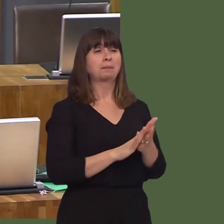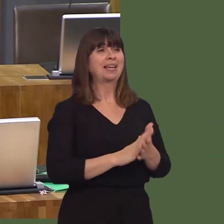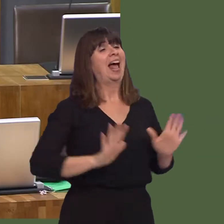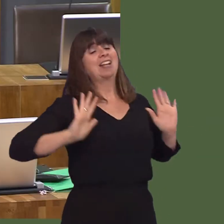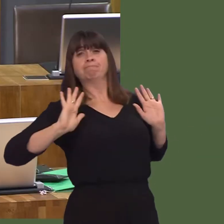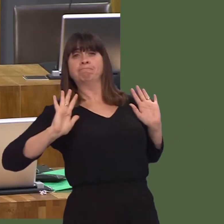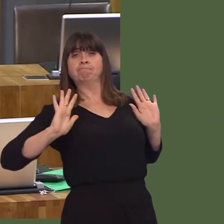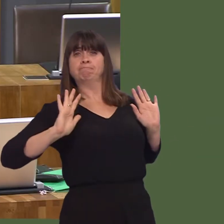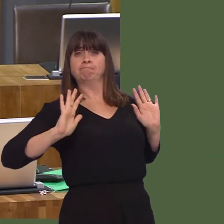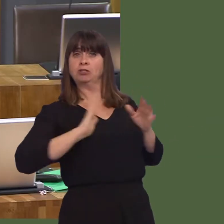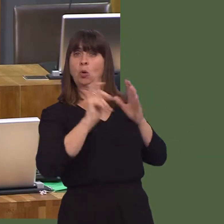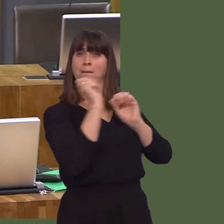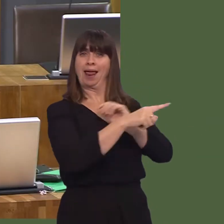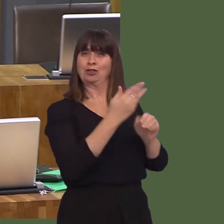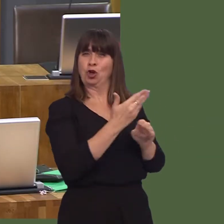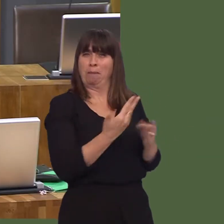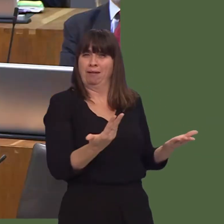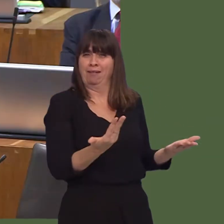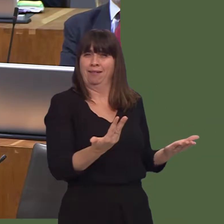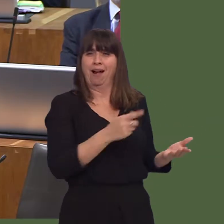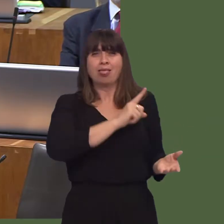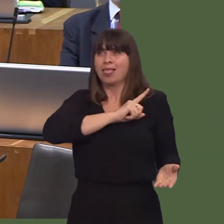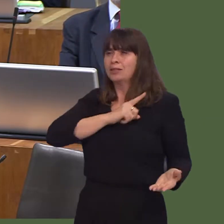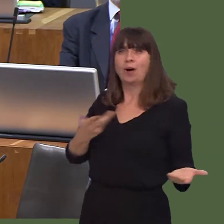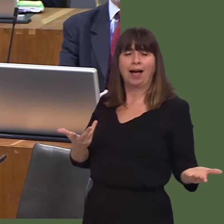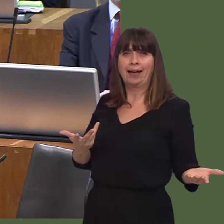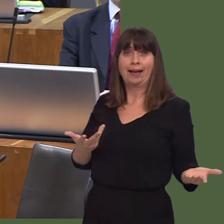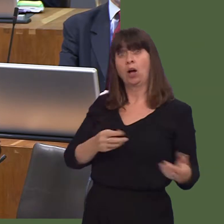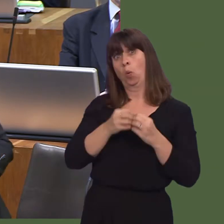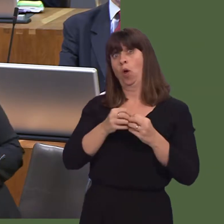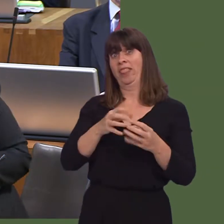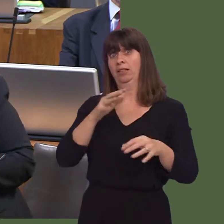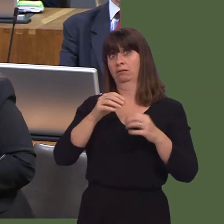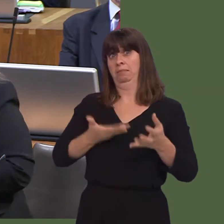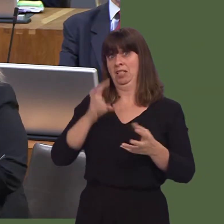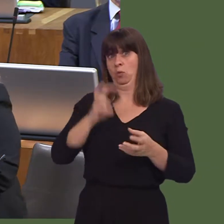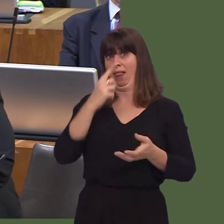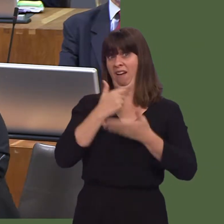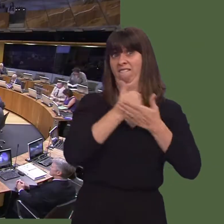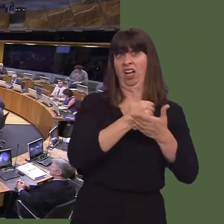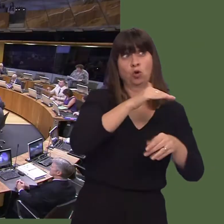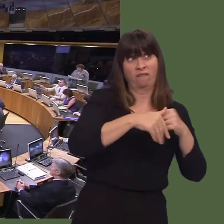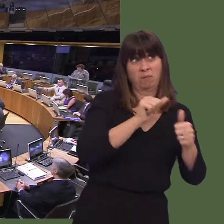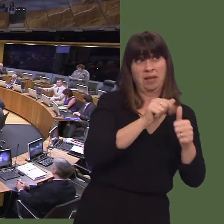Business Wales is well placed to give that kind of advice to businesses. Helen Mary Jones AM: 2.